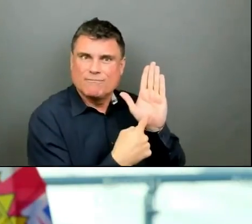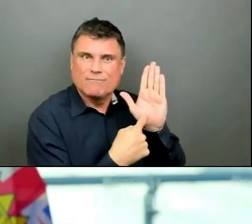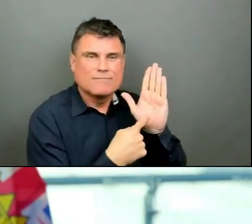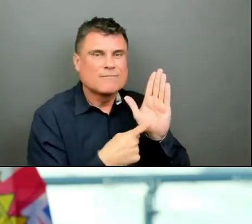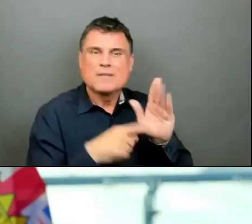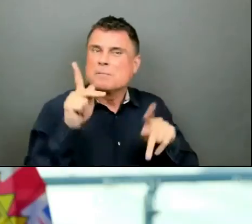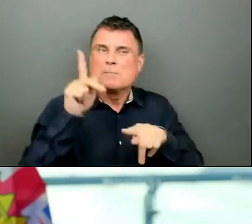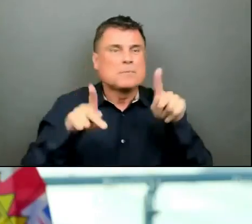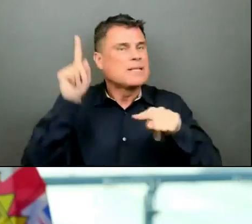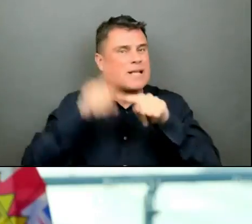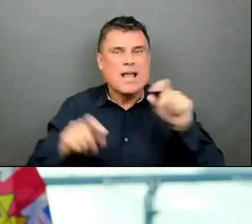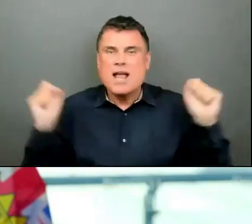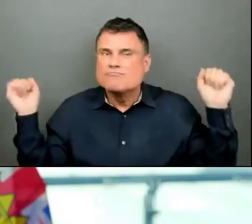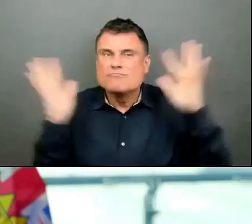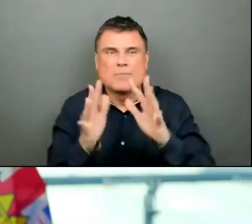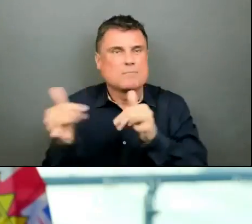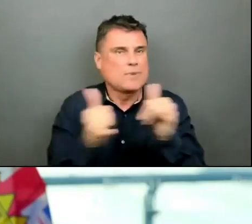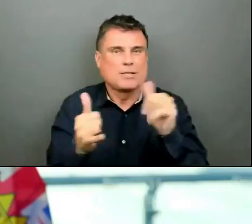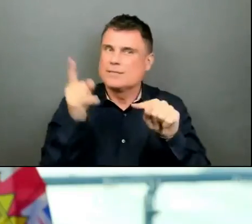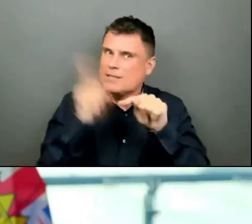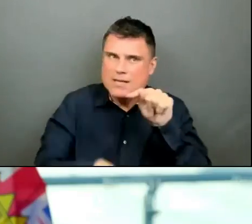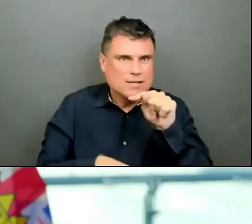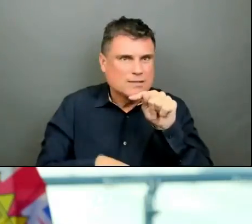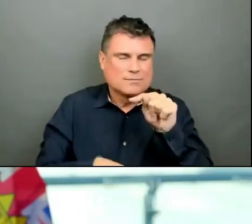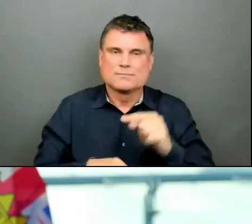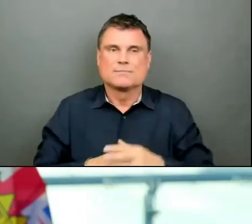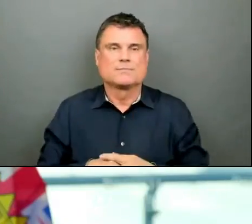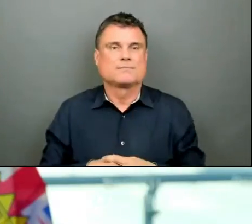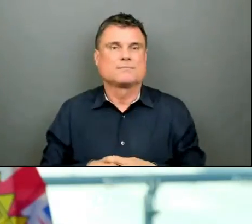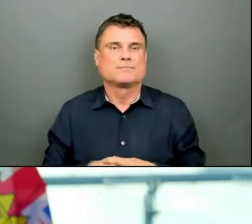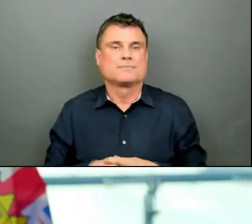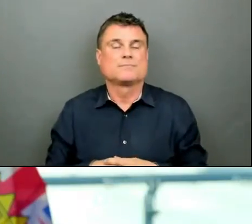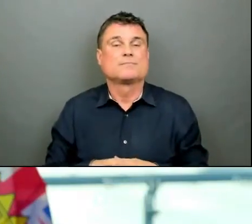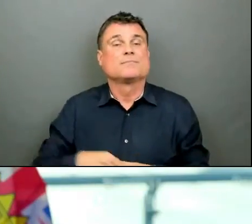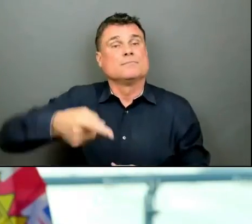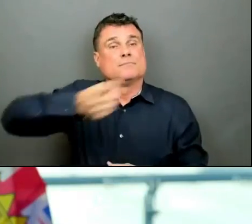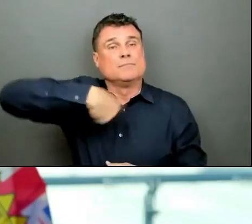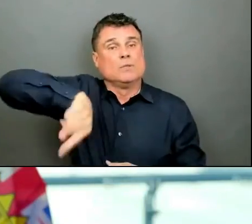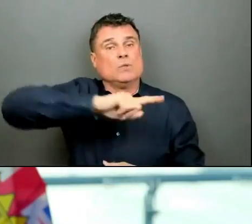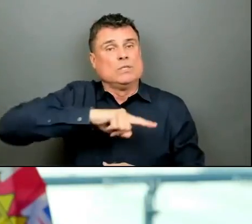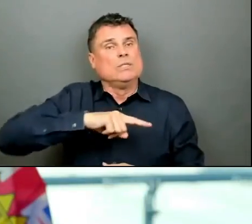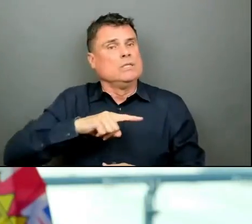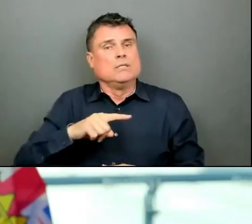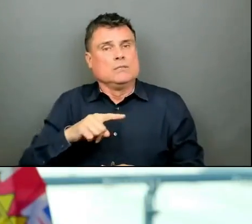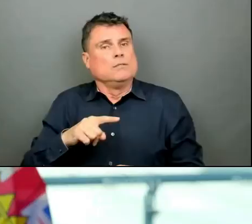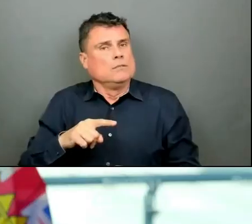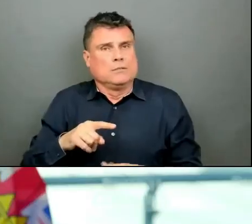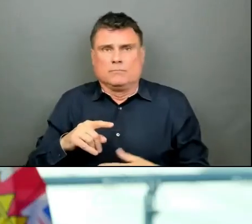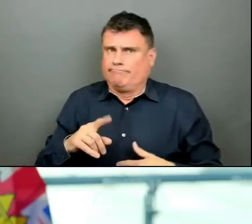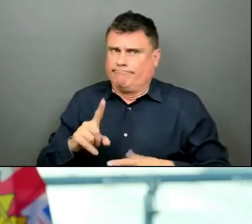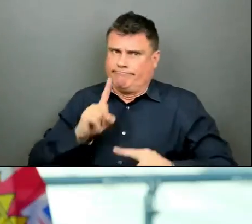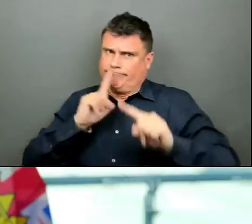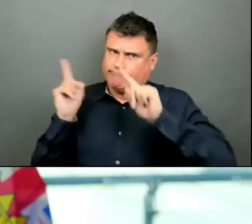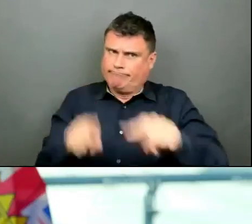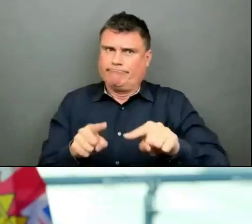gatherings in those settings. We have enhanced those orders recently, so